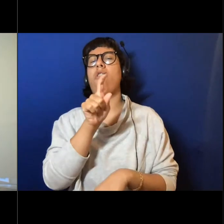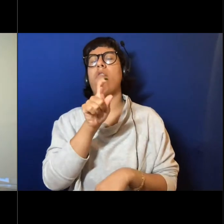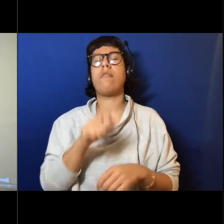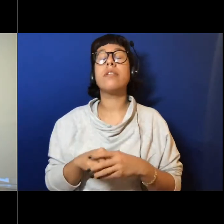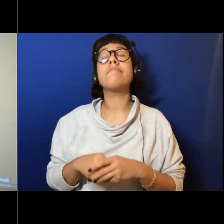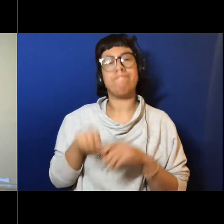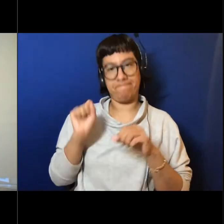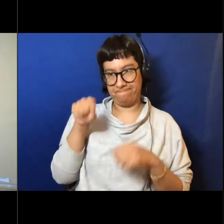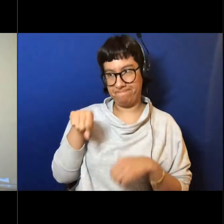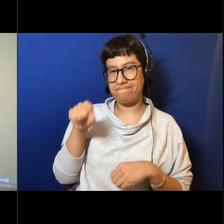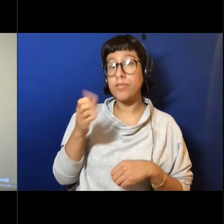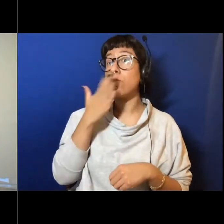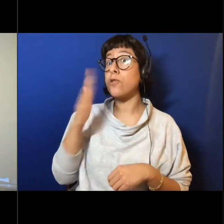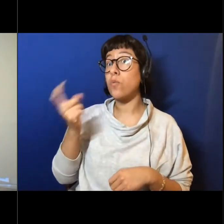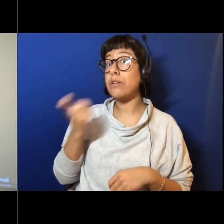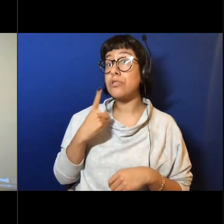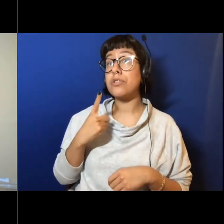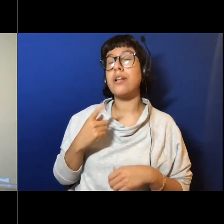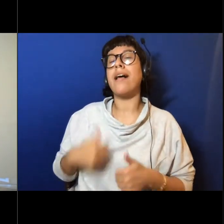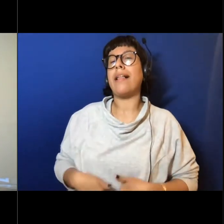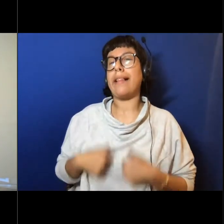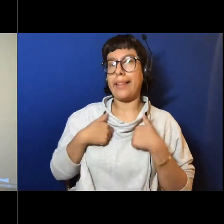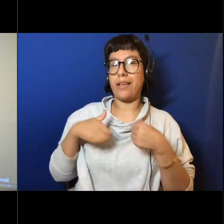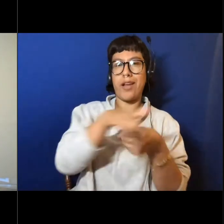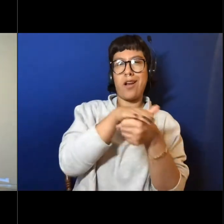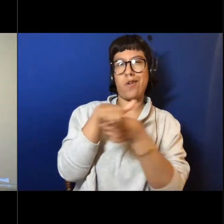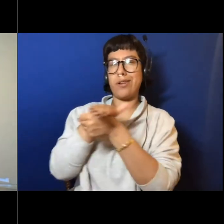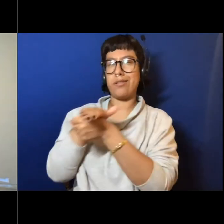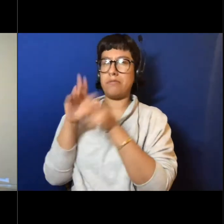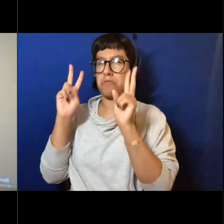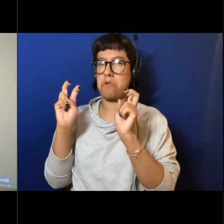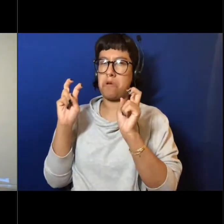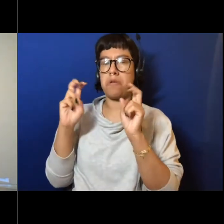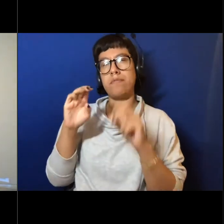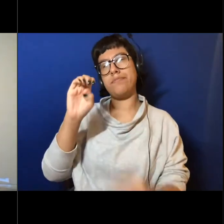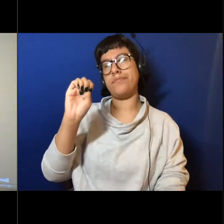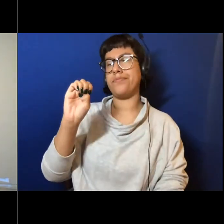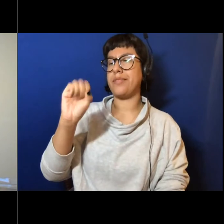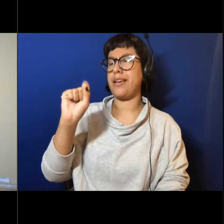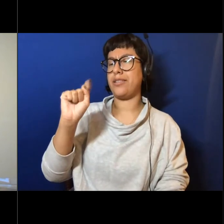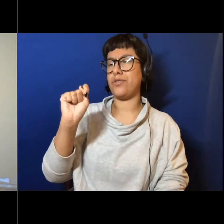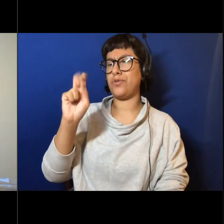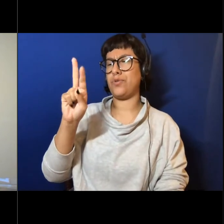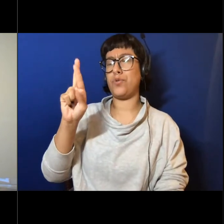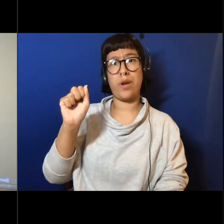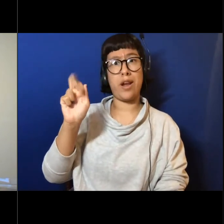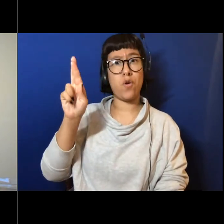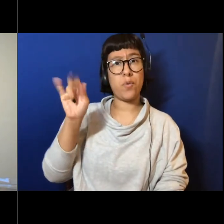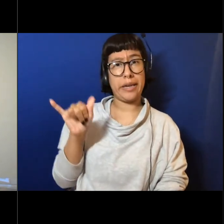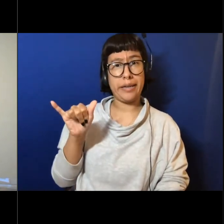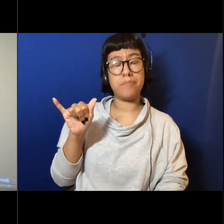They live in areas that we called estuary. They live in, it's very salty water,